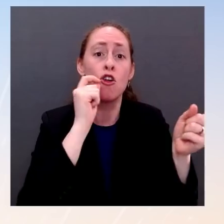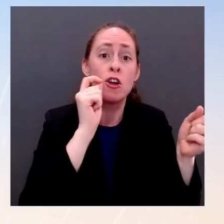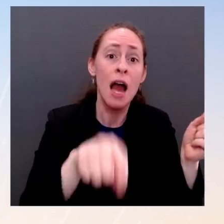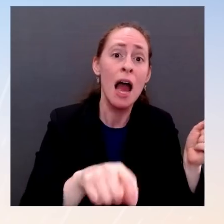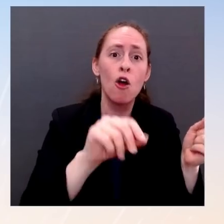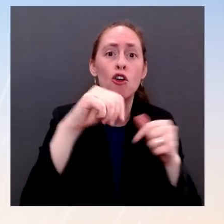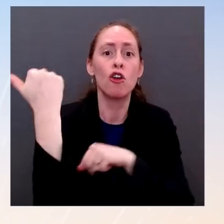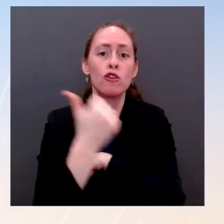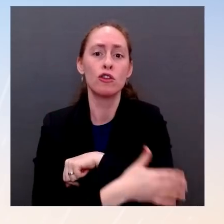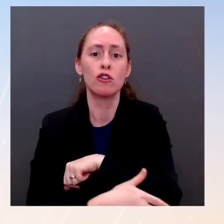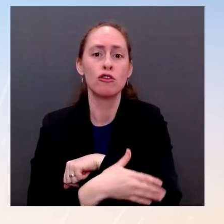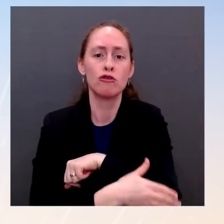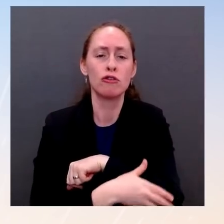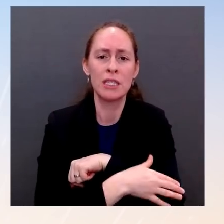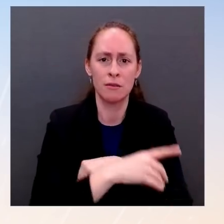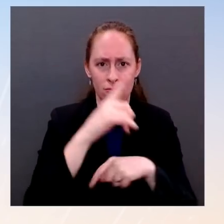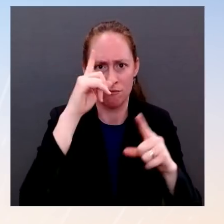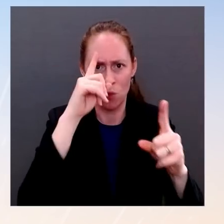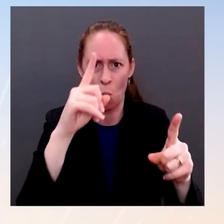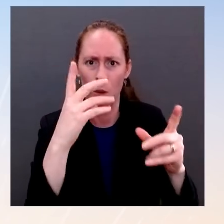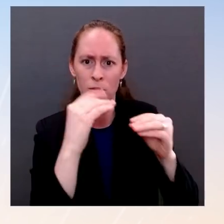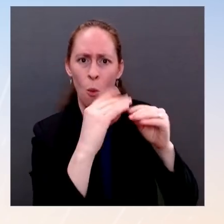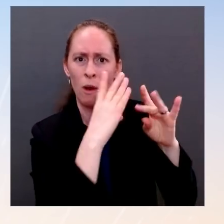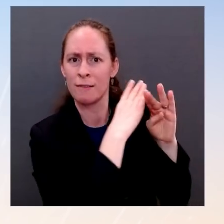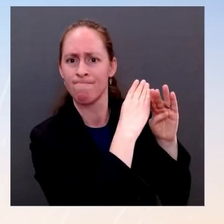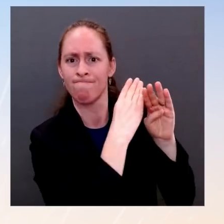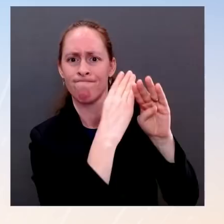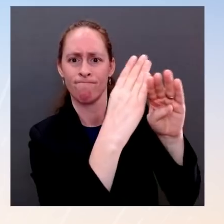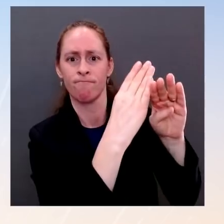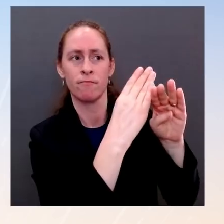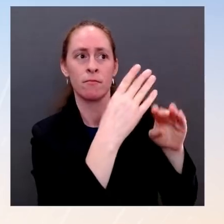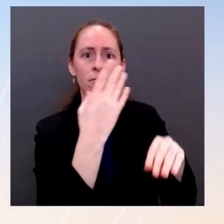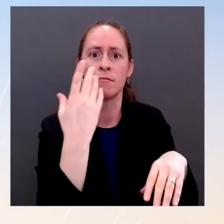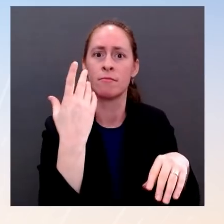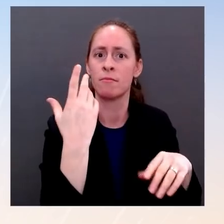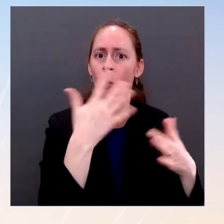like, for the U.S. in terms of its cyber response? Ms. Neuberger: I think as the President has made clear,